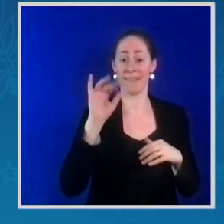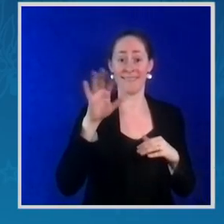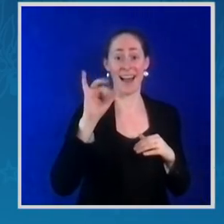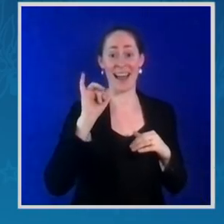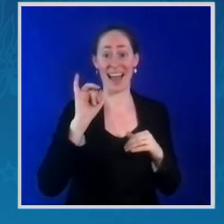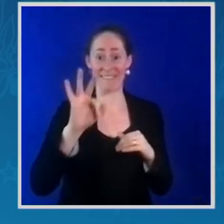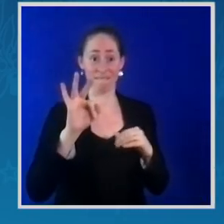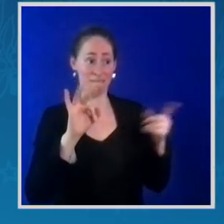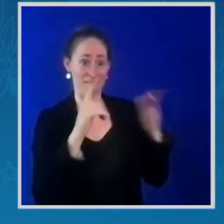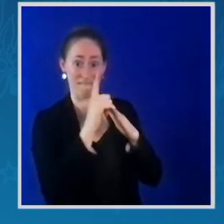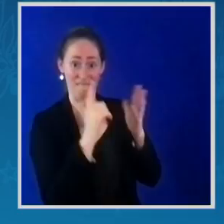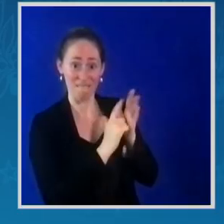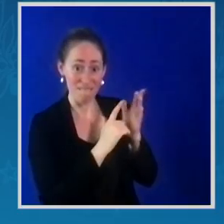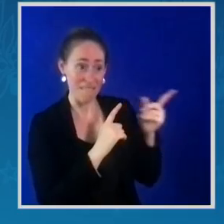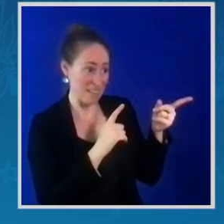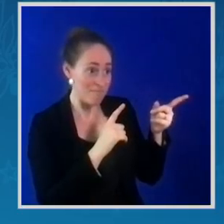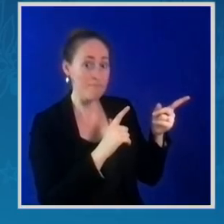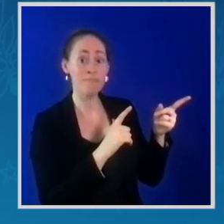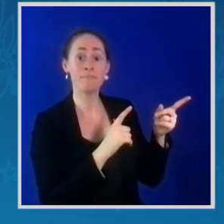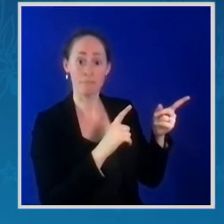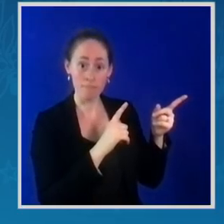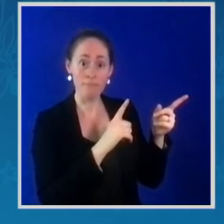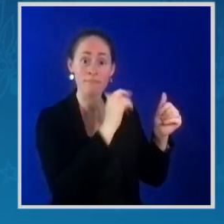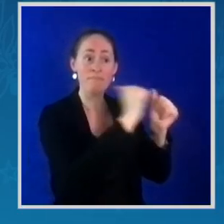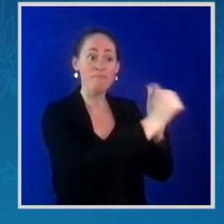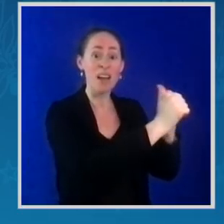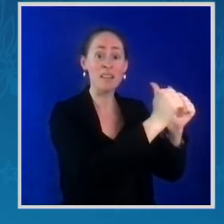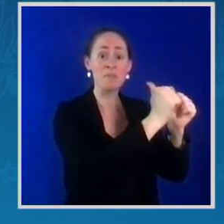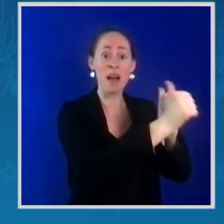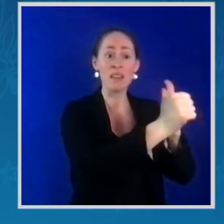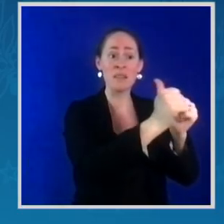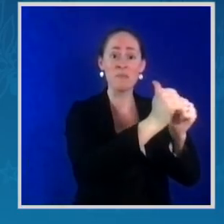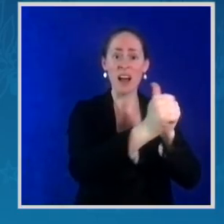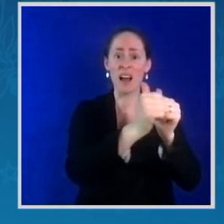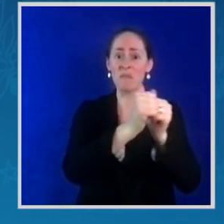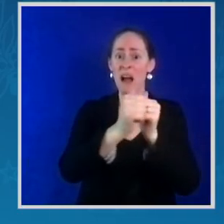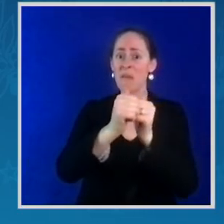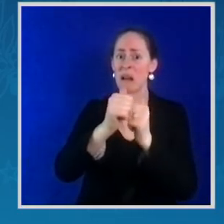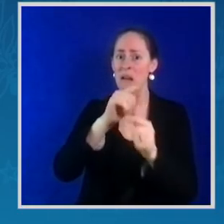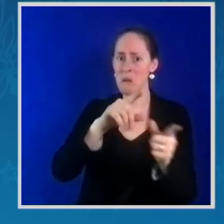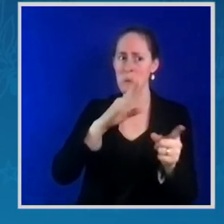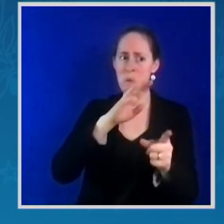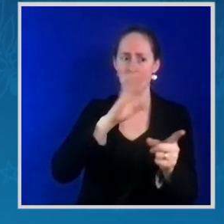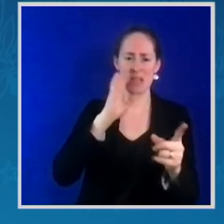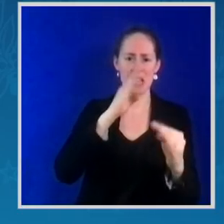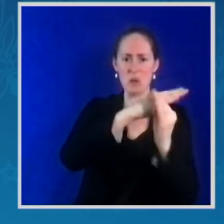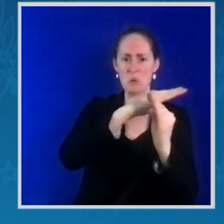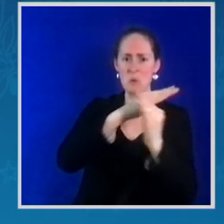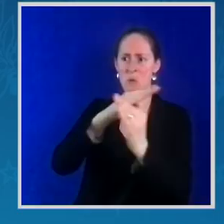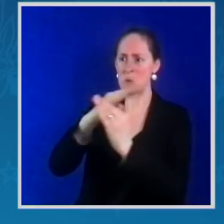the fact is it's going to be more difficult for people to vote. And so, we're going to have to try and, you know,